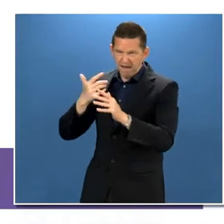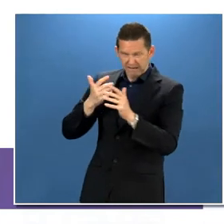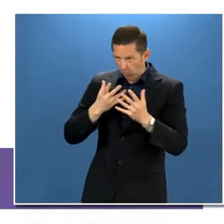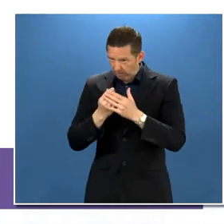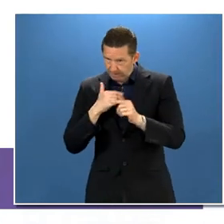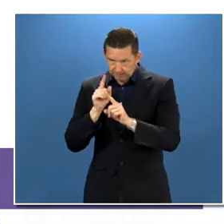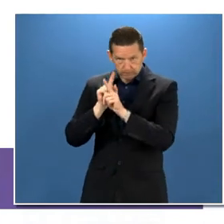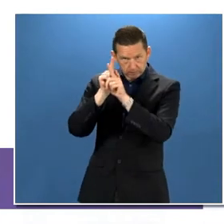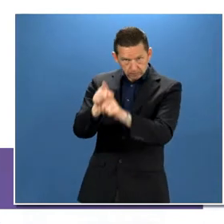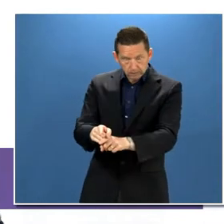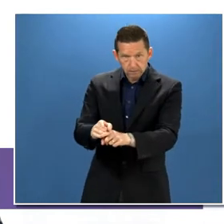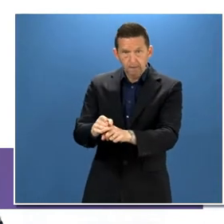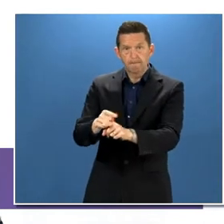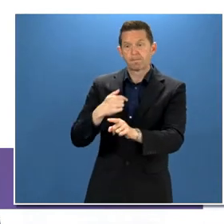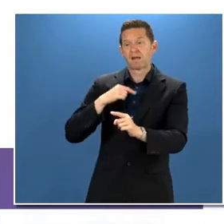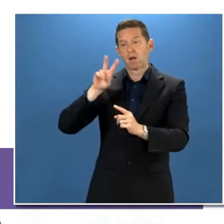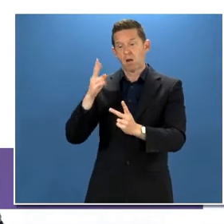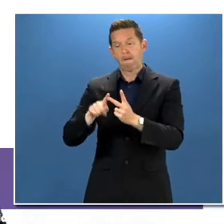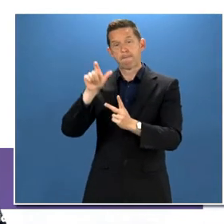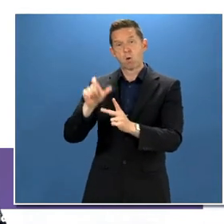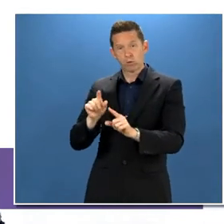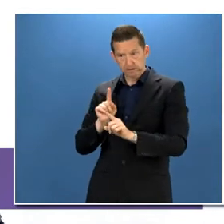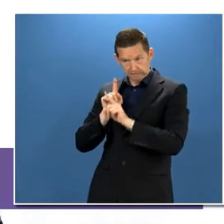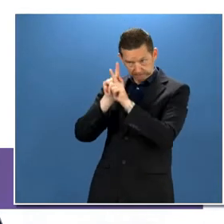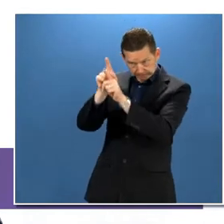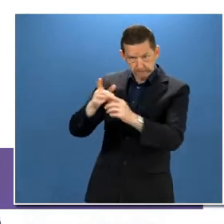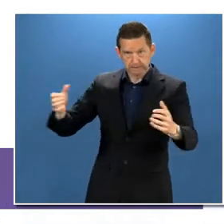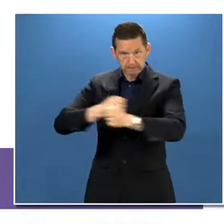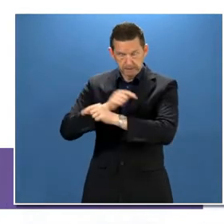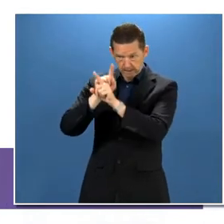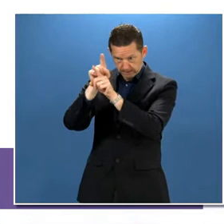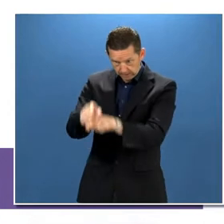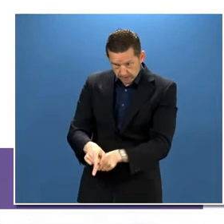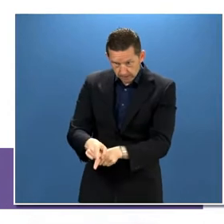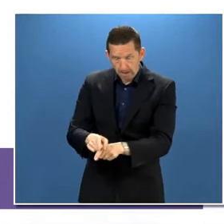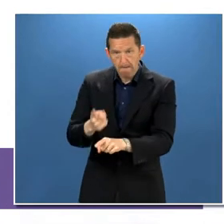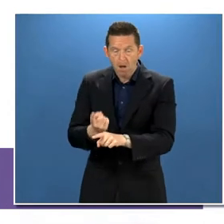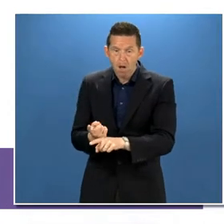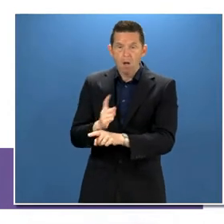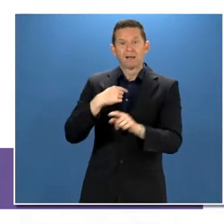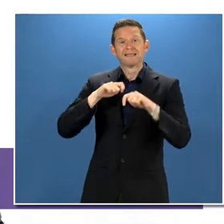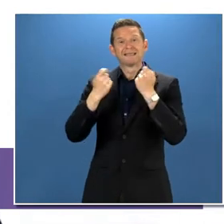I then tackled another person and as I was getting off the ground my teammate fell on my head.